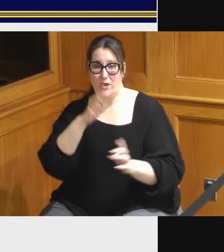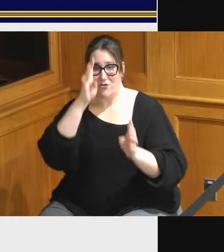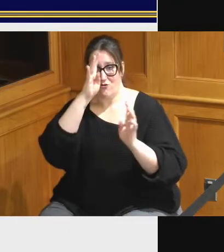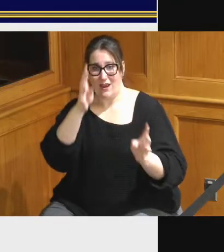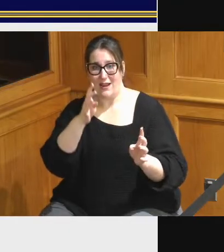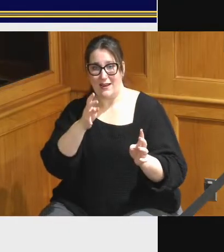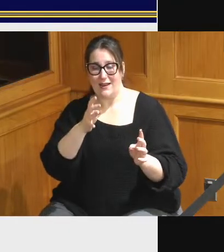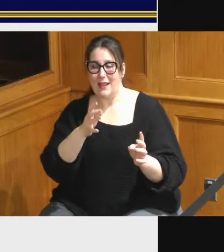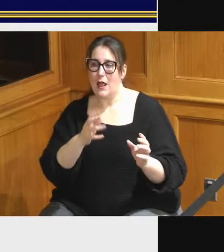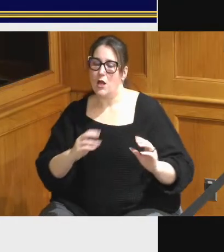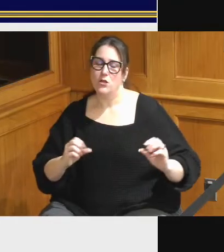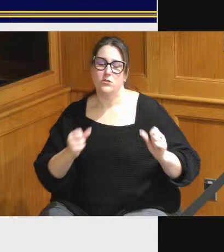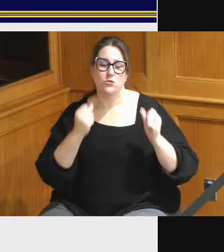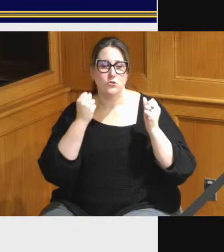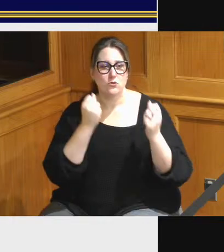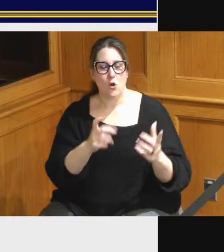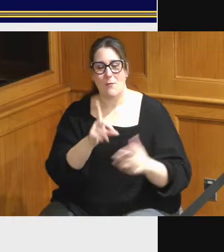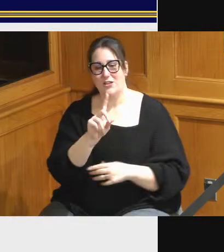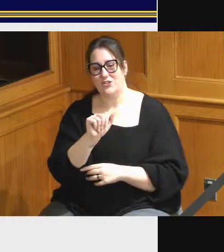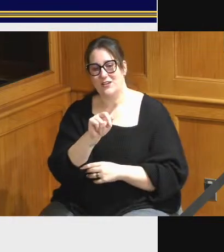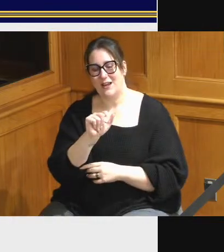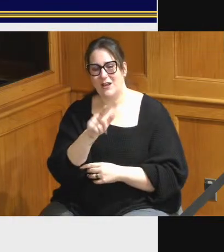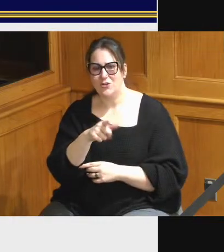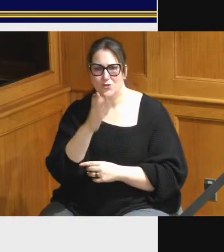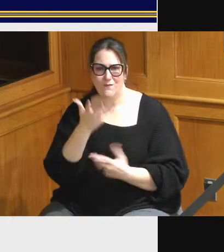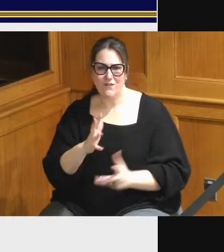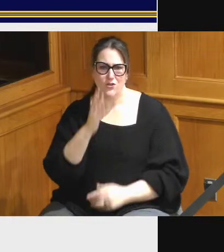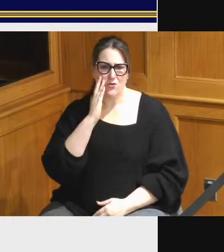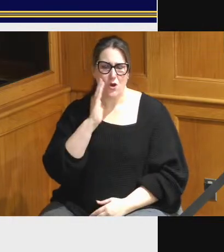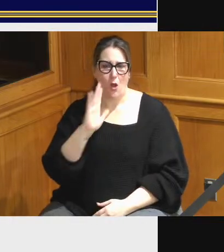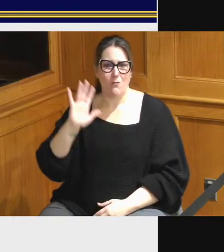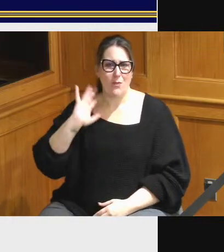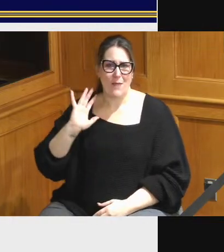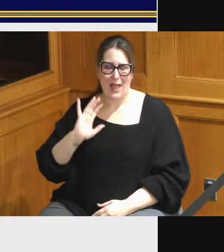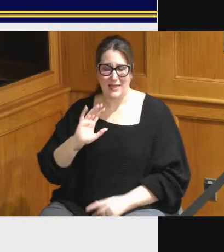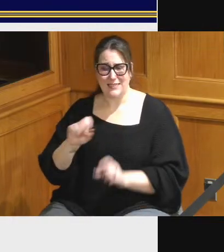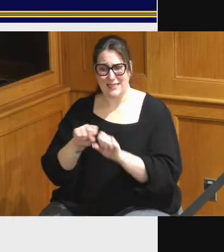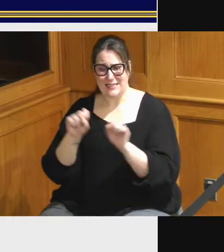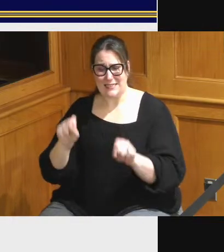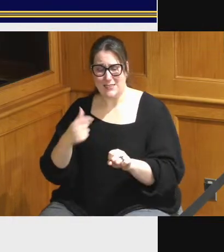us so much data. As you know, in the past, we had a jail management system that was so outdated,